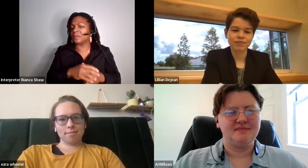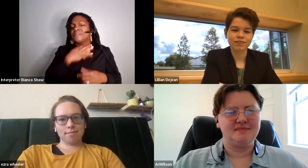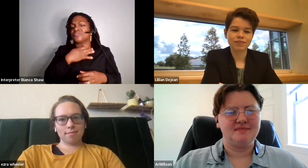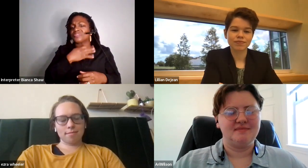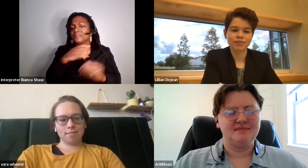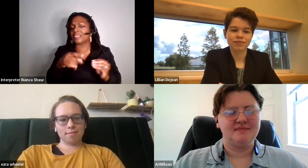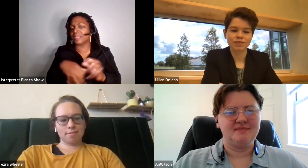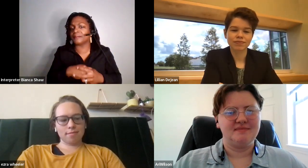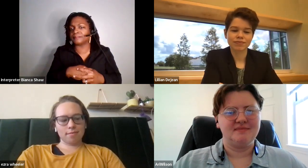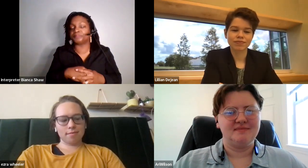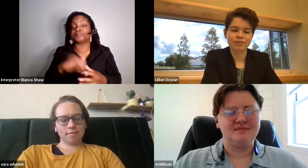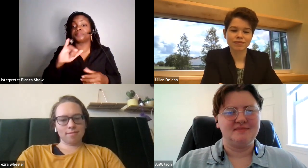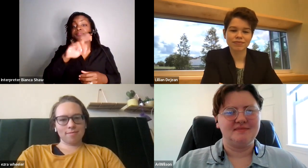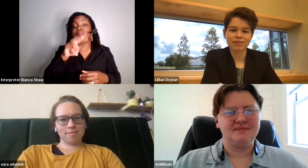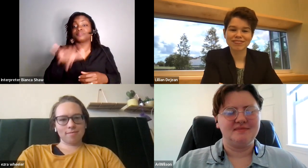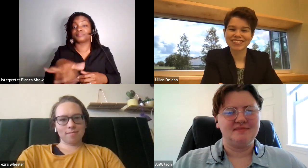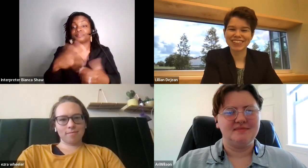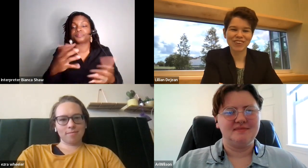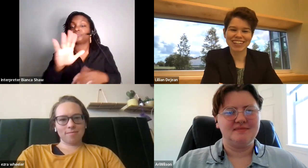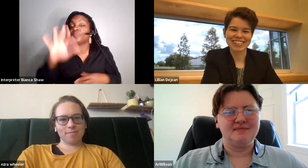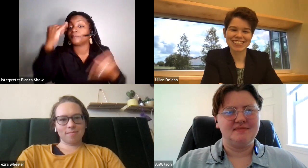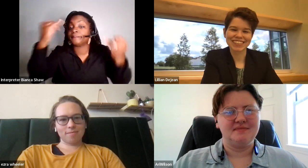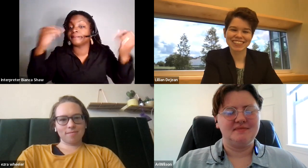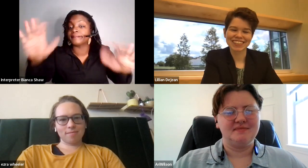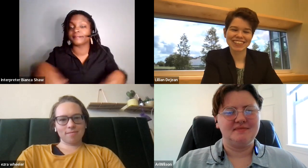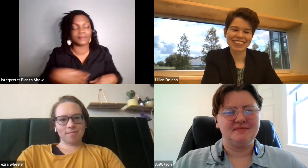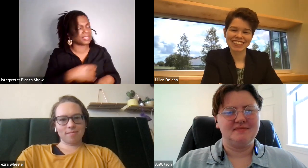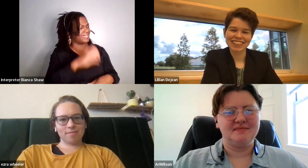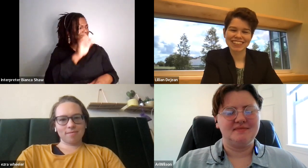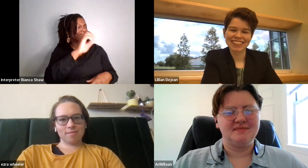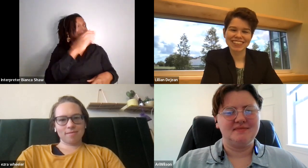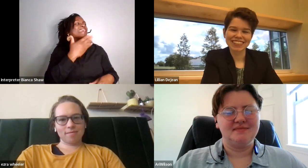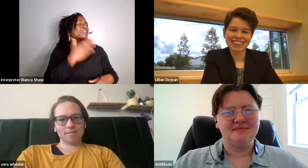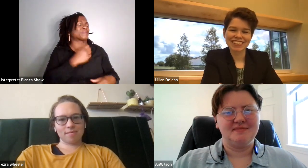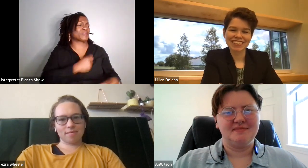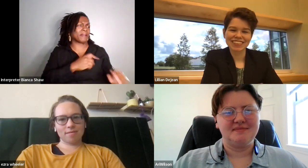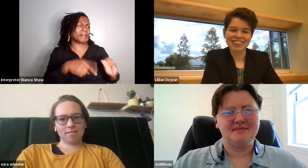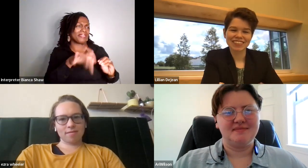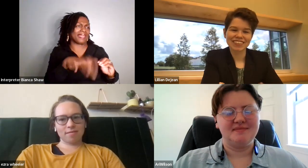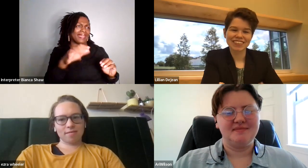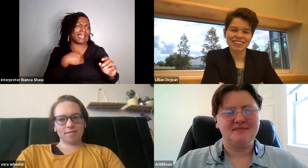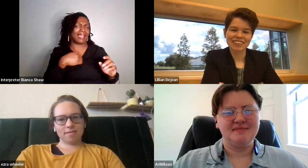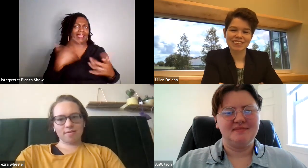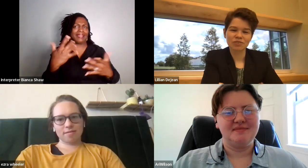Thank you, Lily, i'm sorry about that earlier when you call my name but no